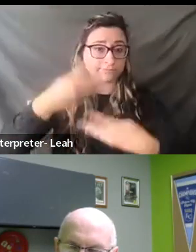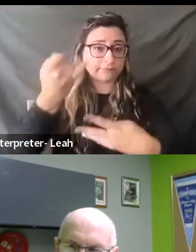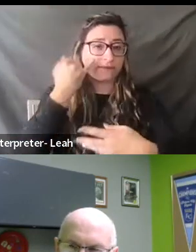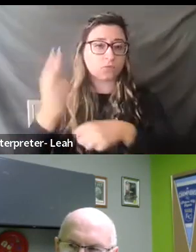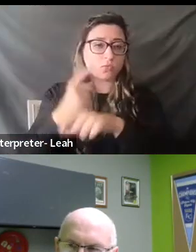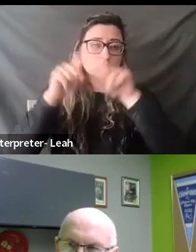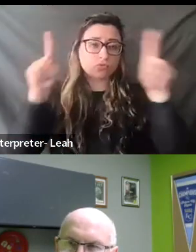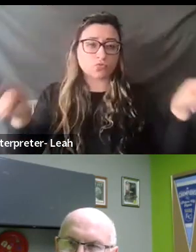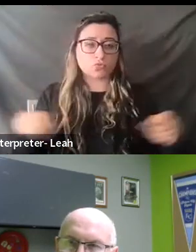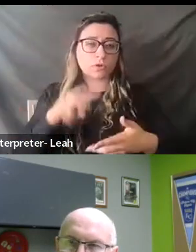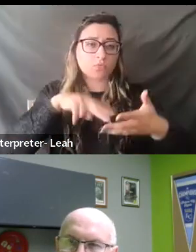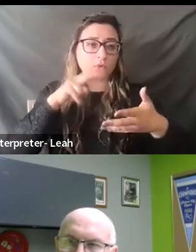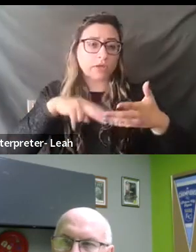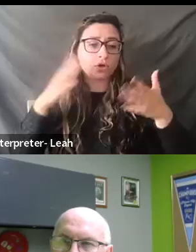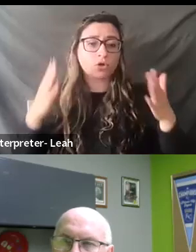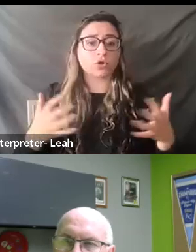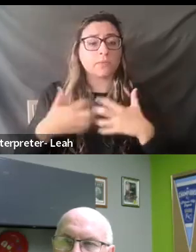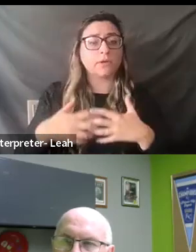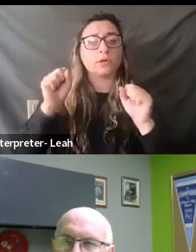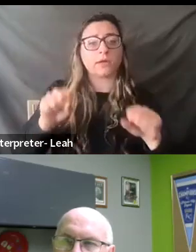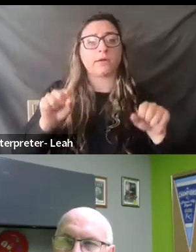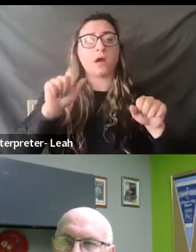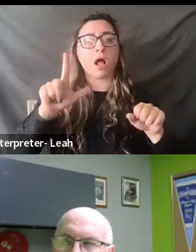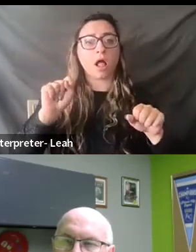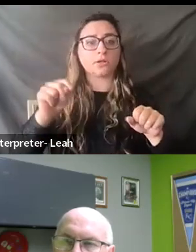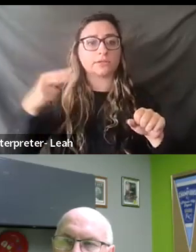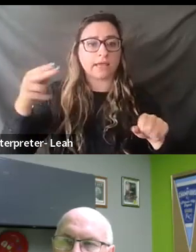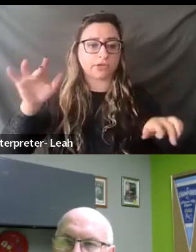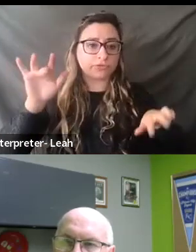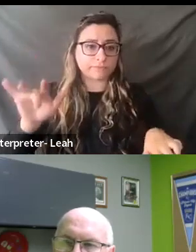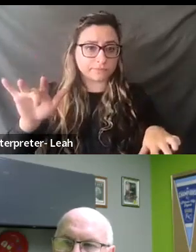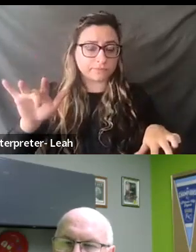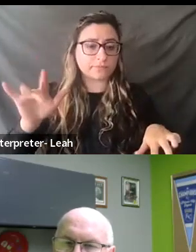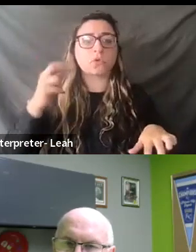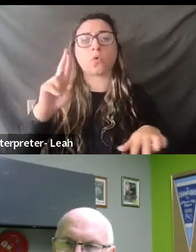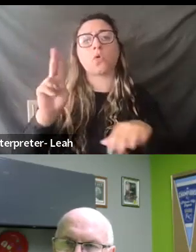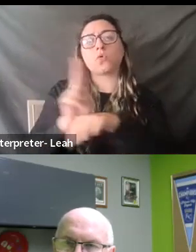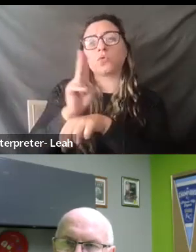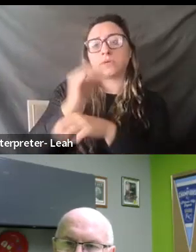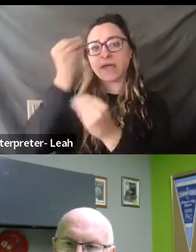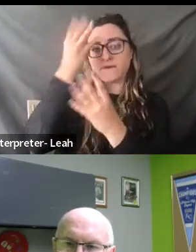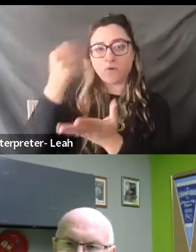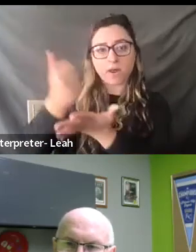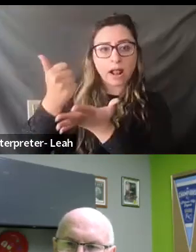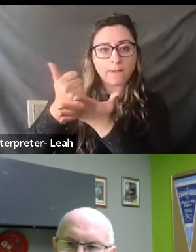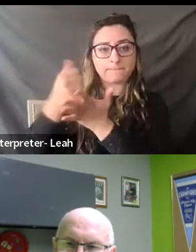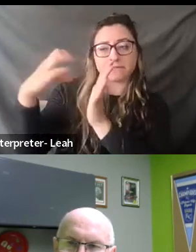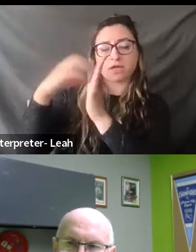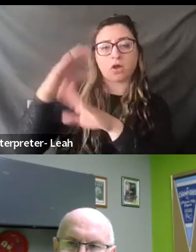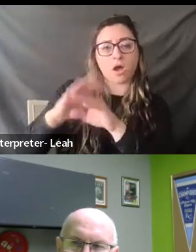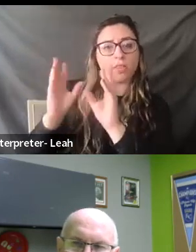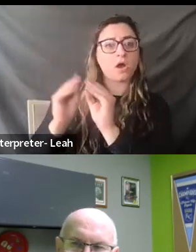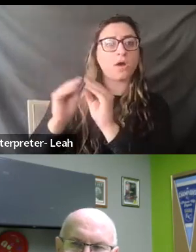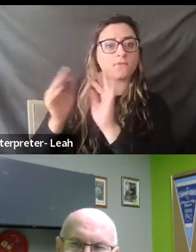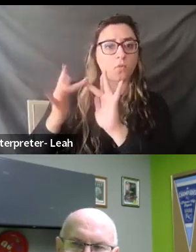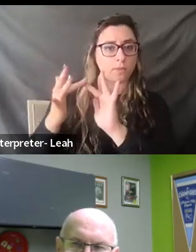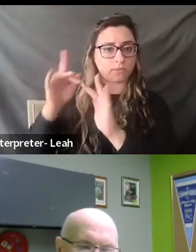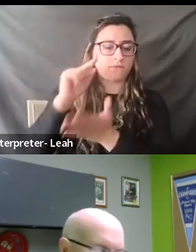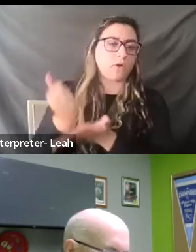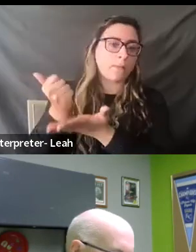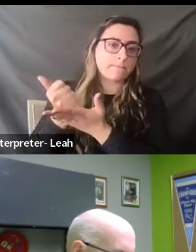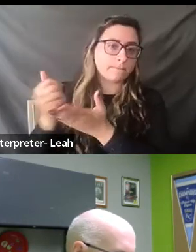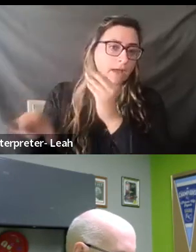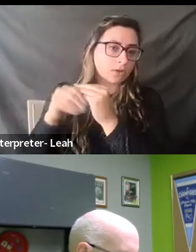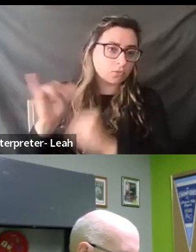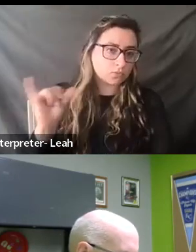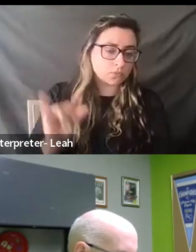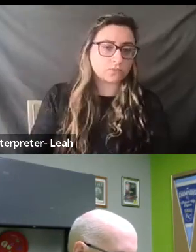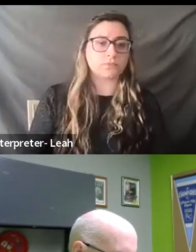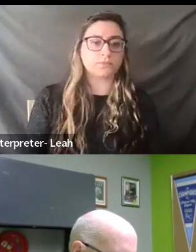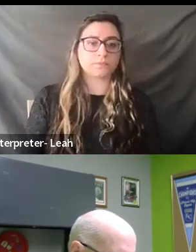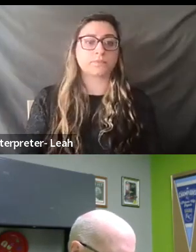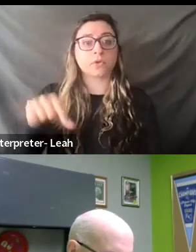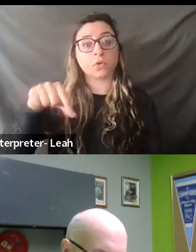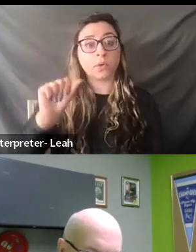To find the chat using the word bubble in the menu bar.